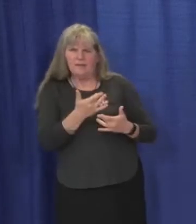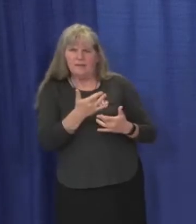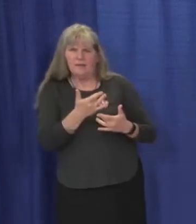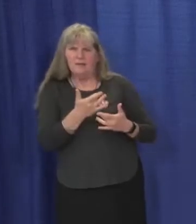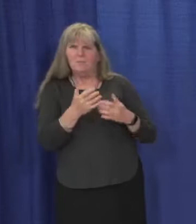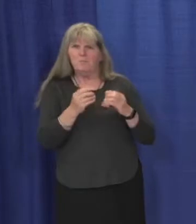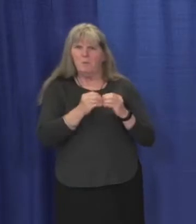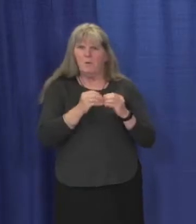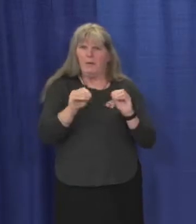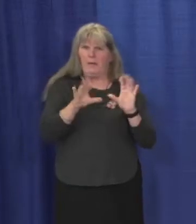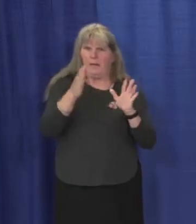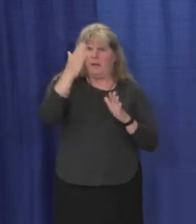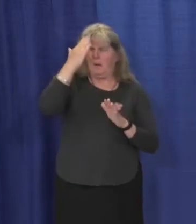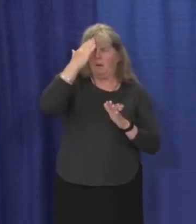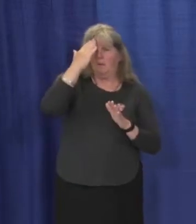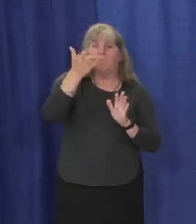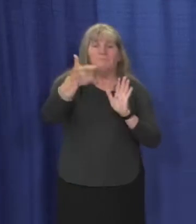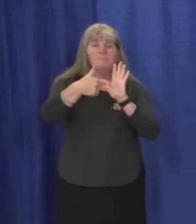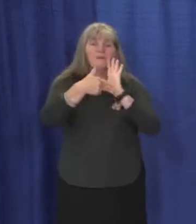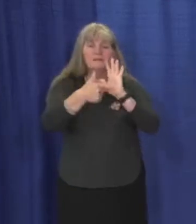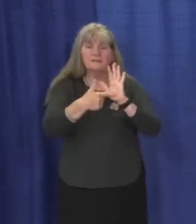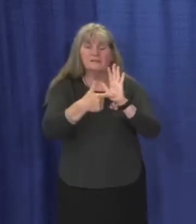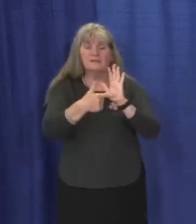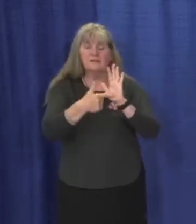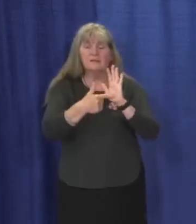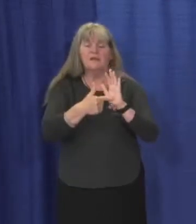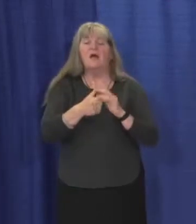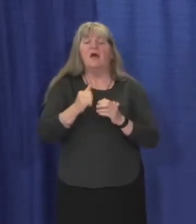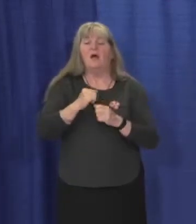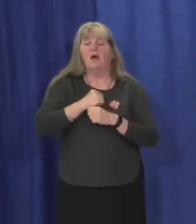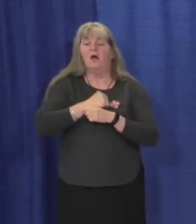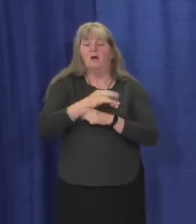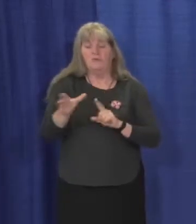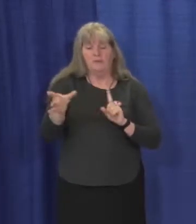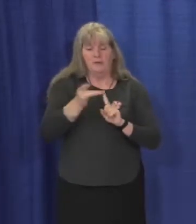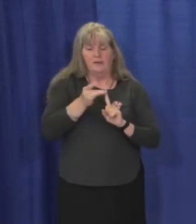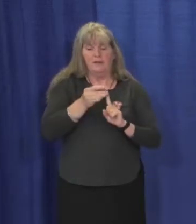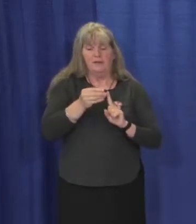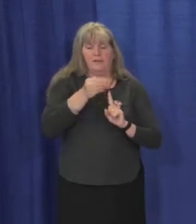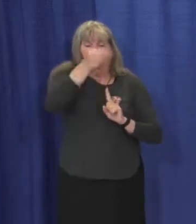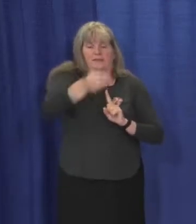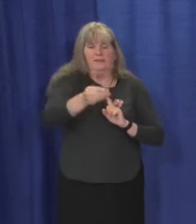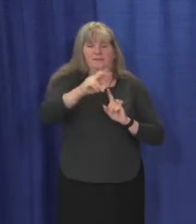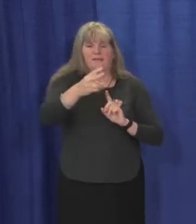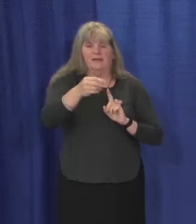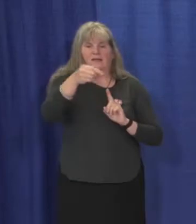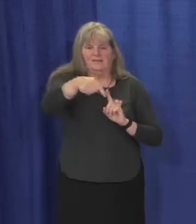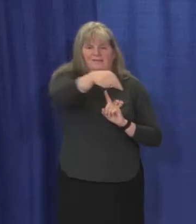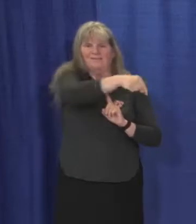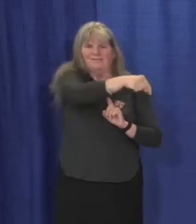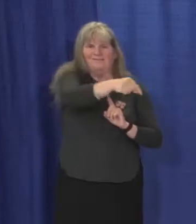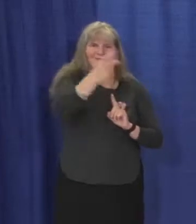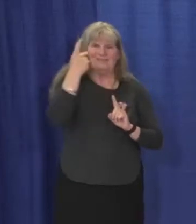trends will improve we have seen many secondary contacts and we